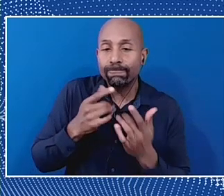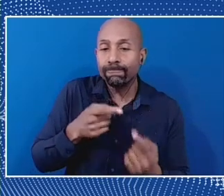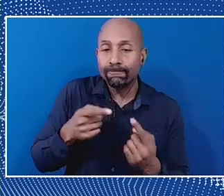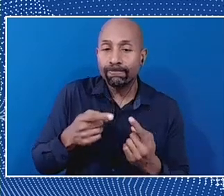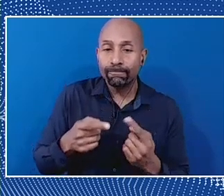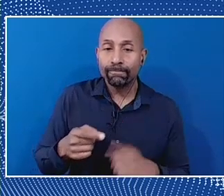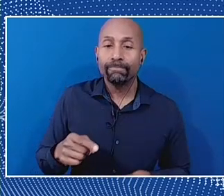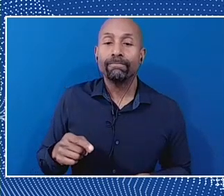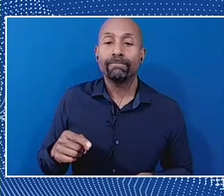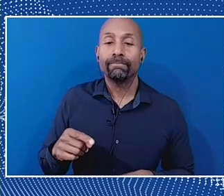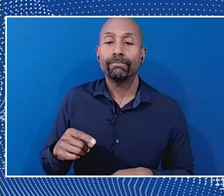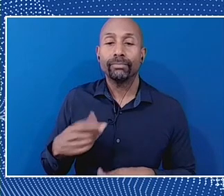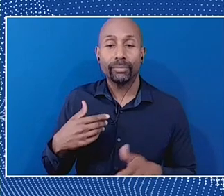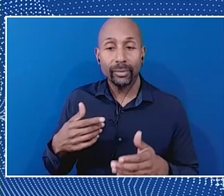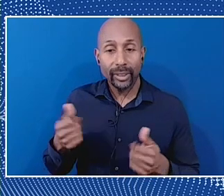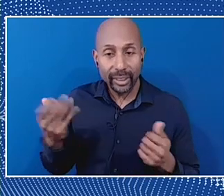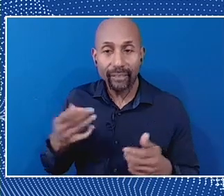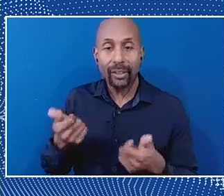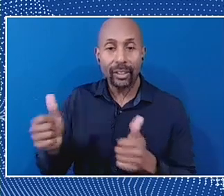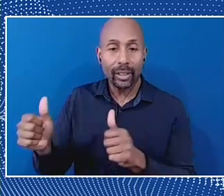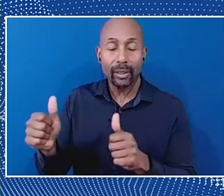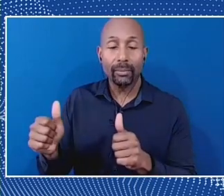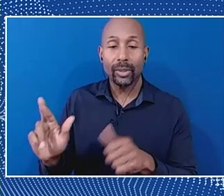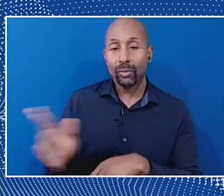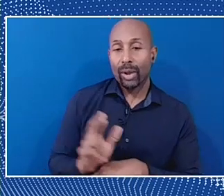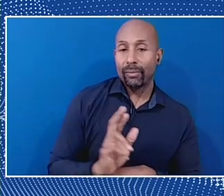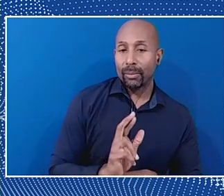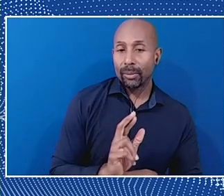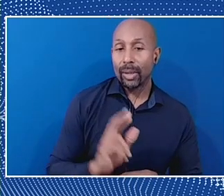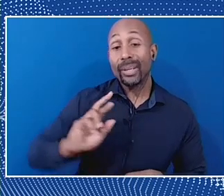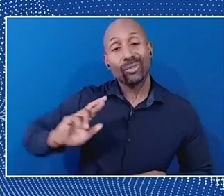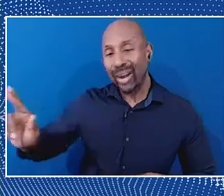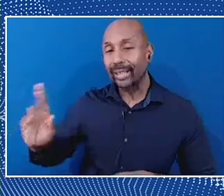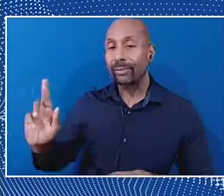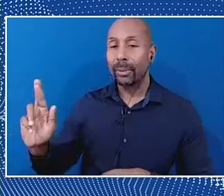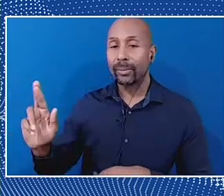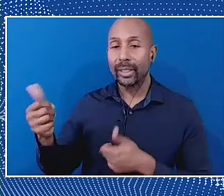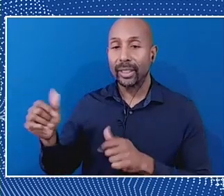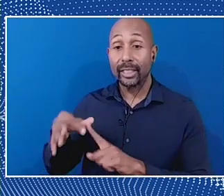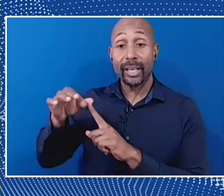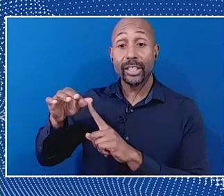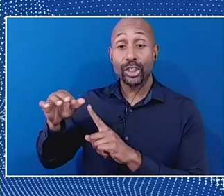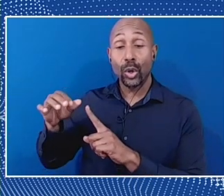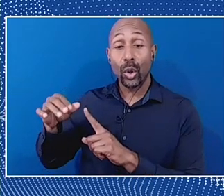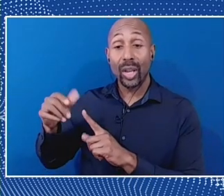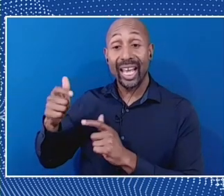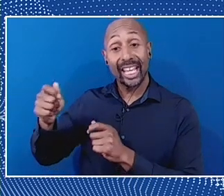strip away desperately needed debt relief from millions of struggling Americans, this administration has remained steadfast